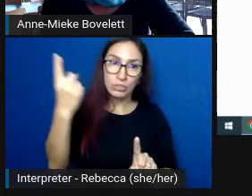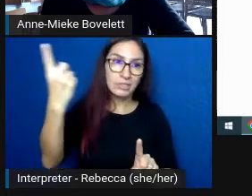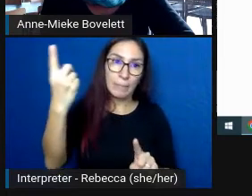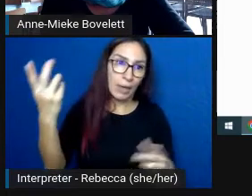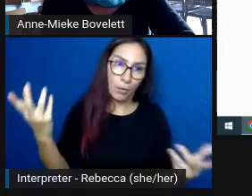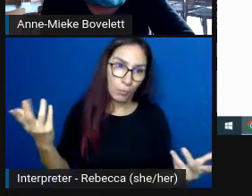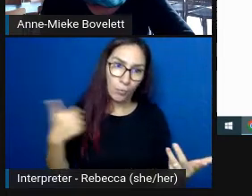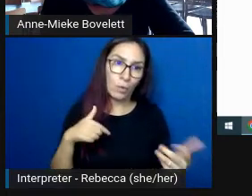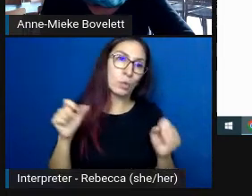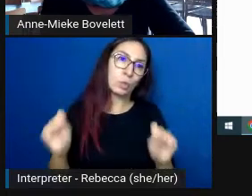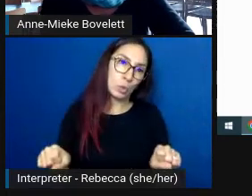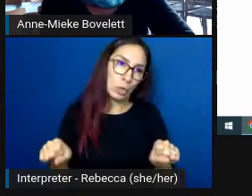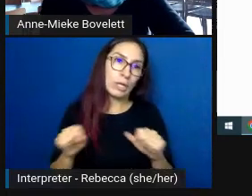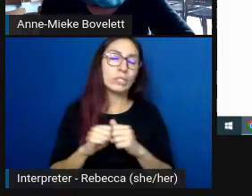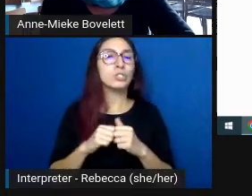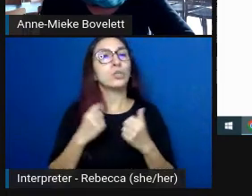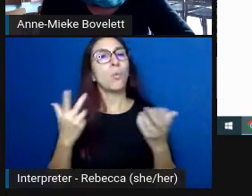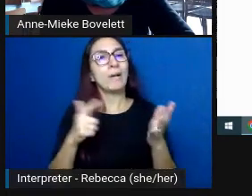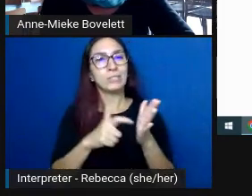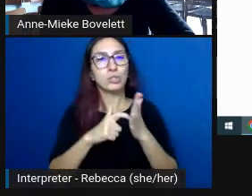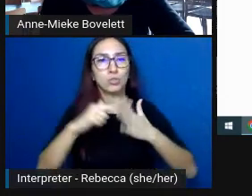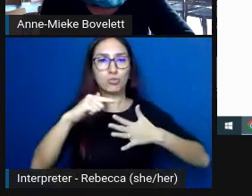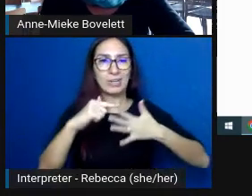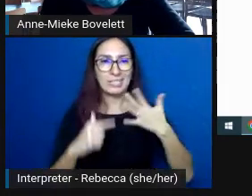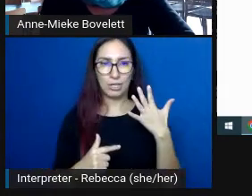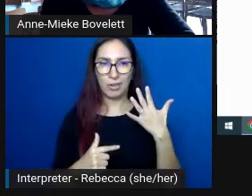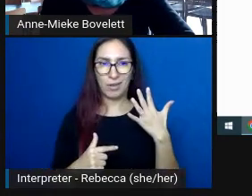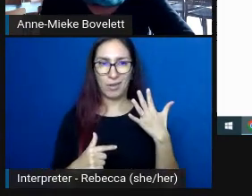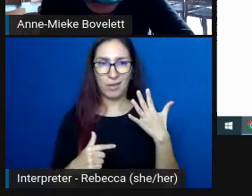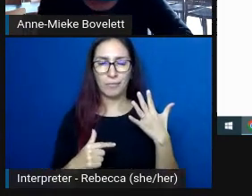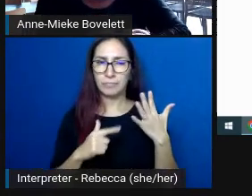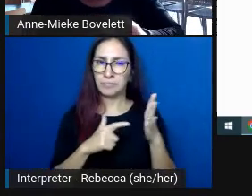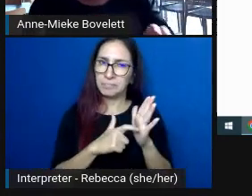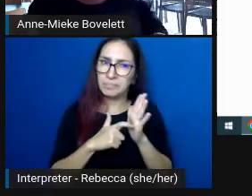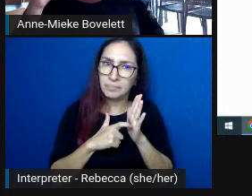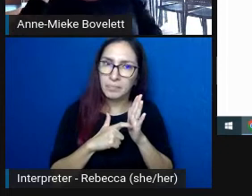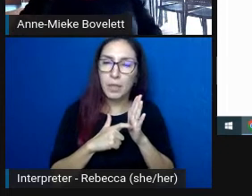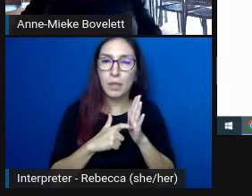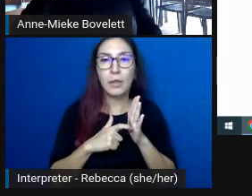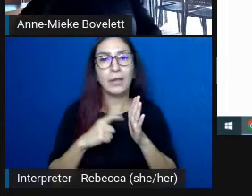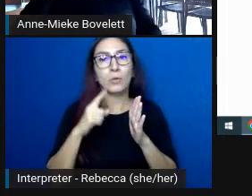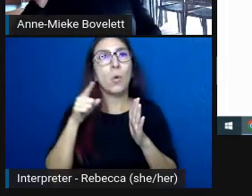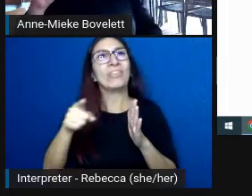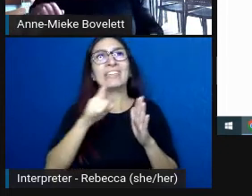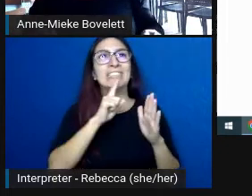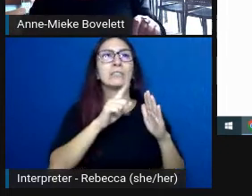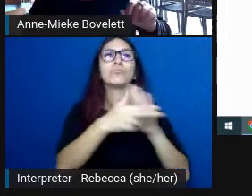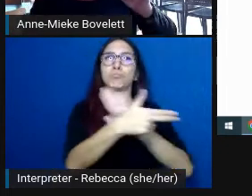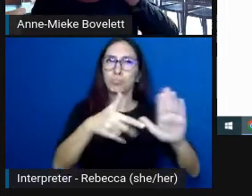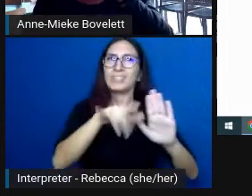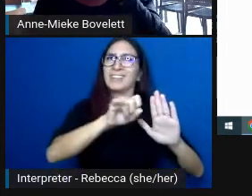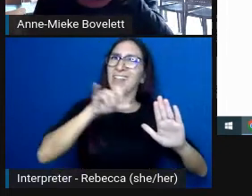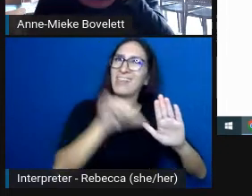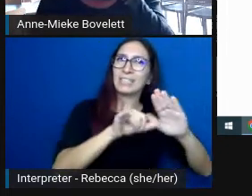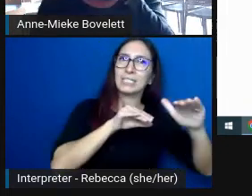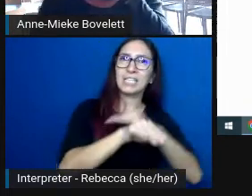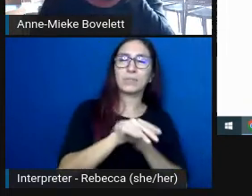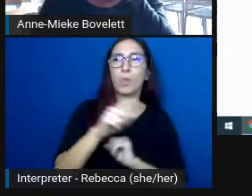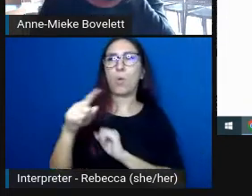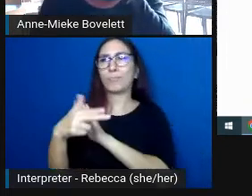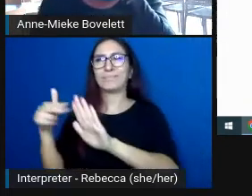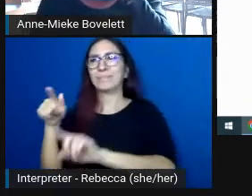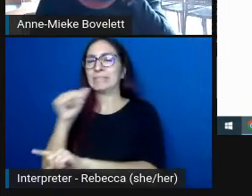What is the criteria when we say this is accessible or if it's not?